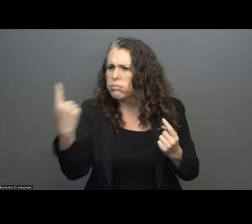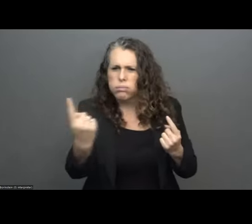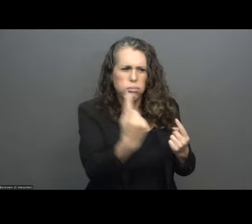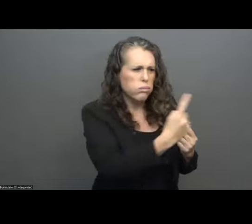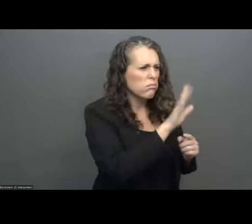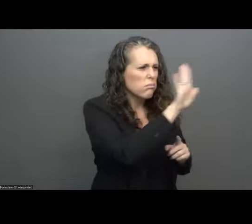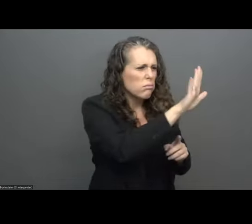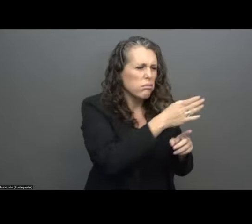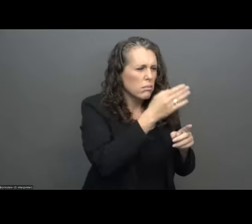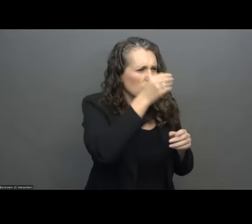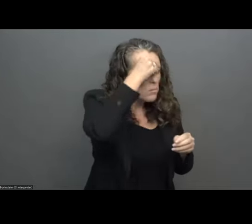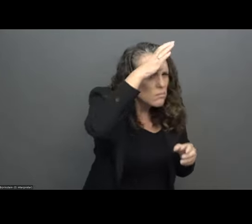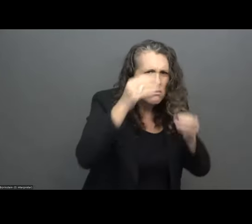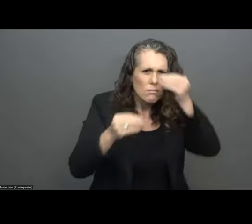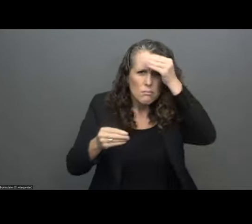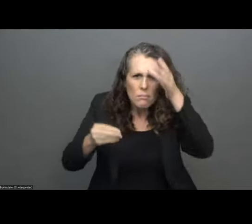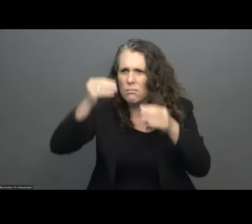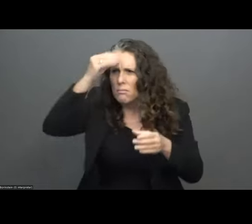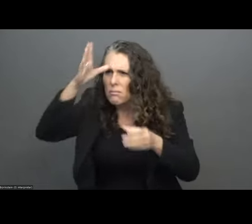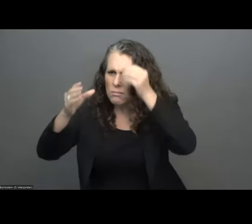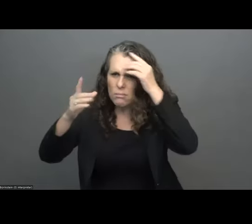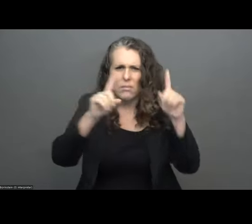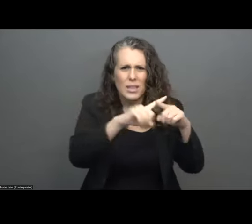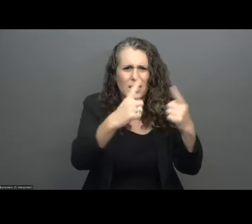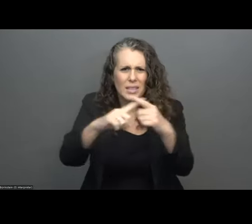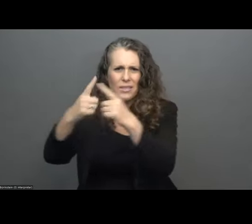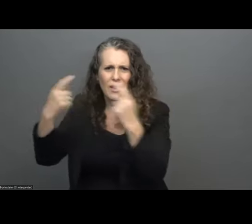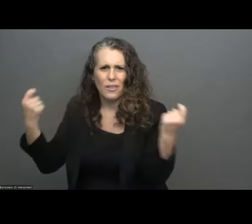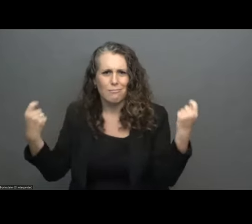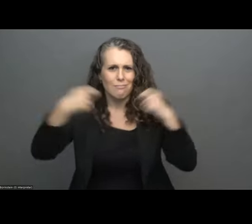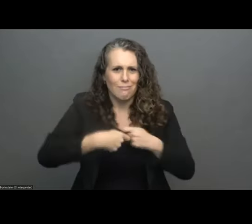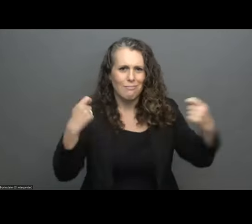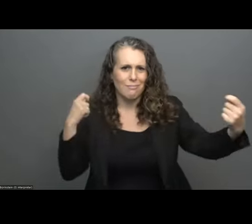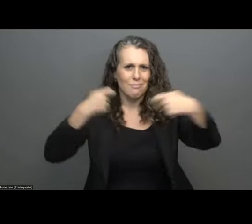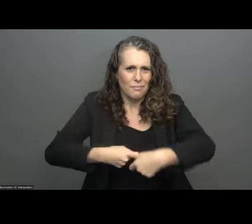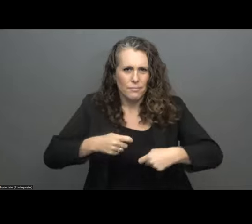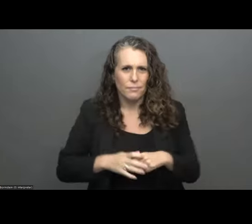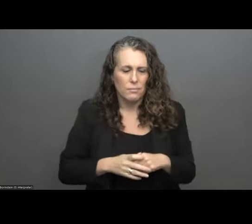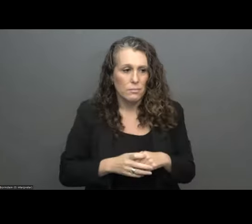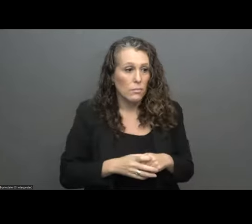to contribute. Our mission is to provide our clients with the best talent in the world.